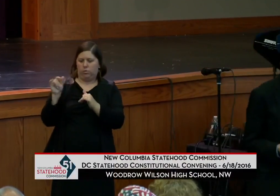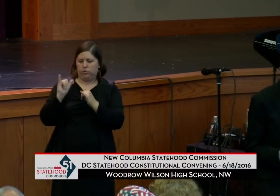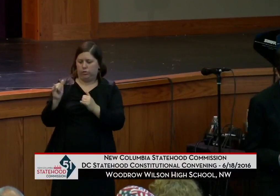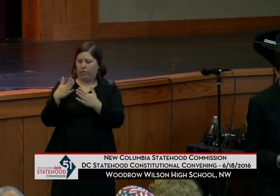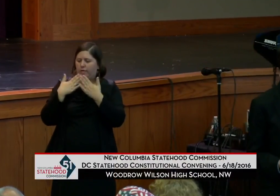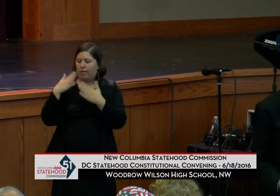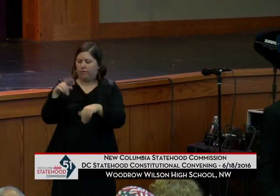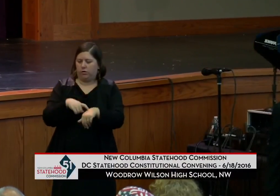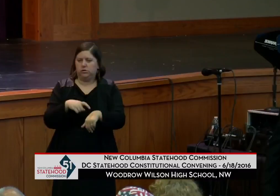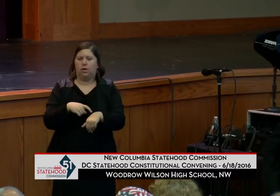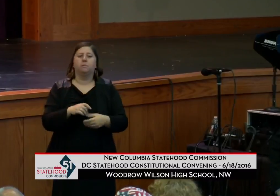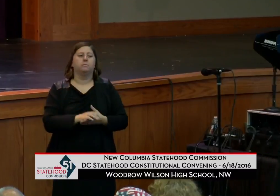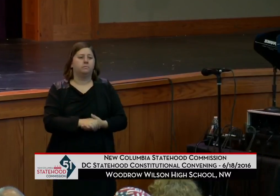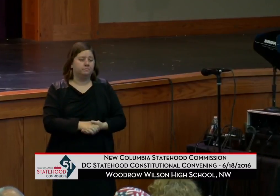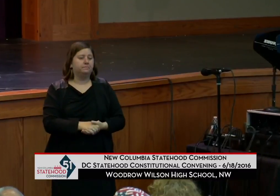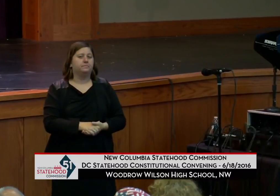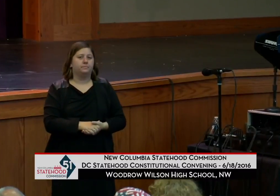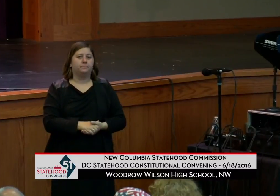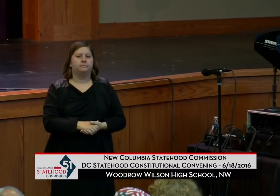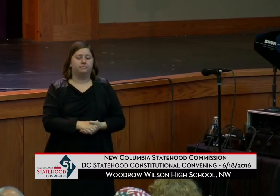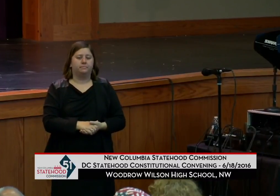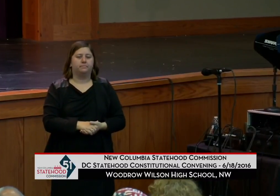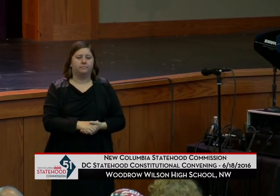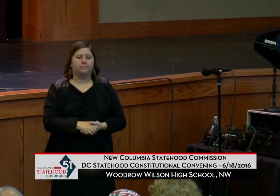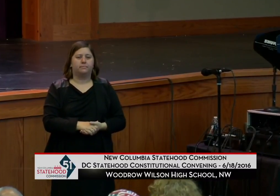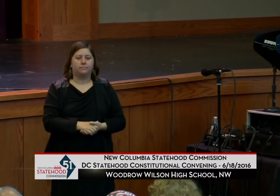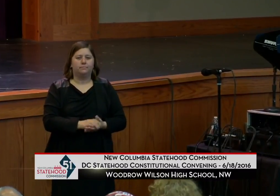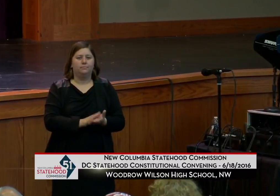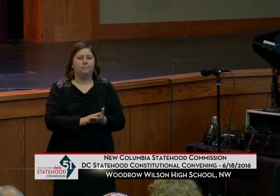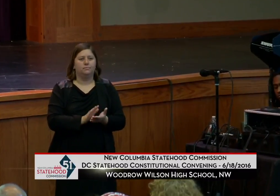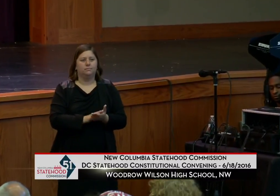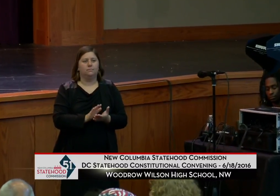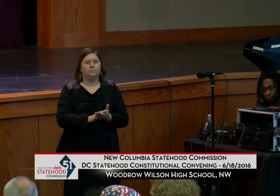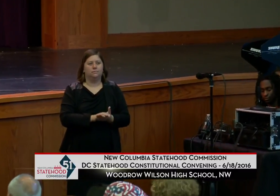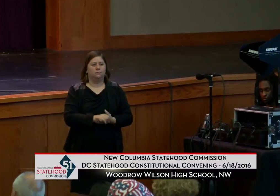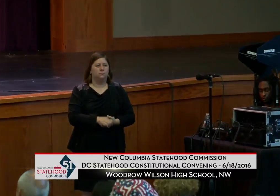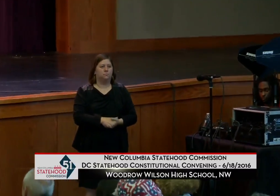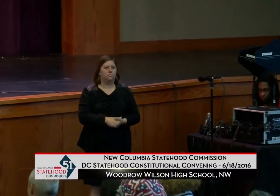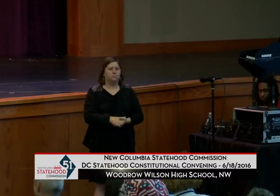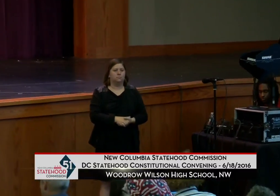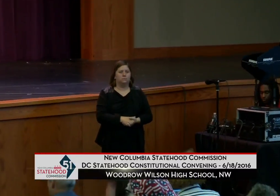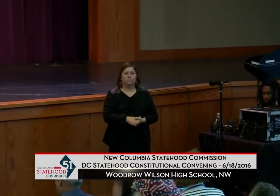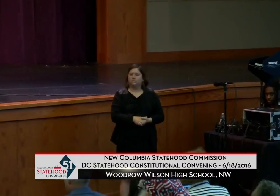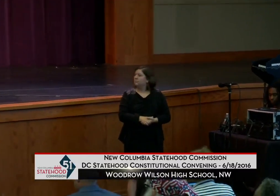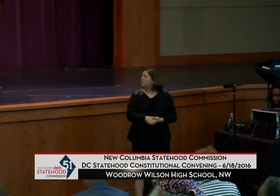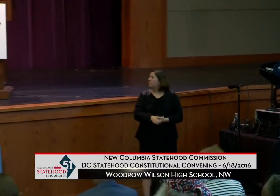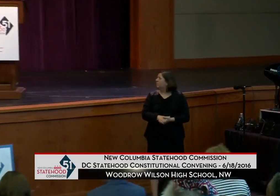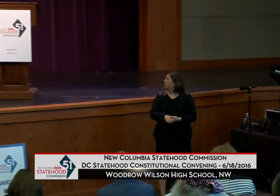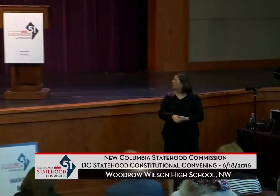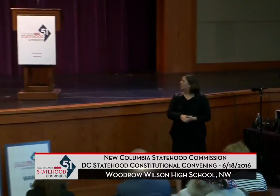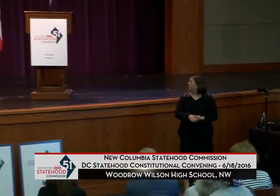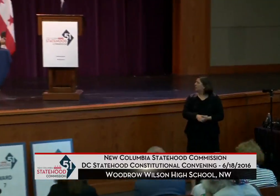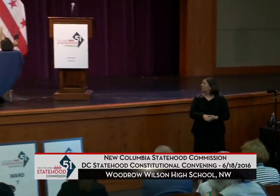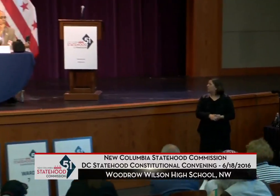THANK YOU. LET ME SAY ON BEHALF OF THE COMMISSIONERS THAT THERE ARE TWO